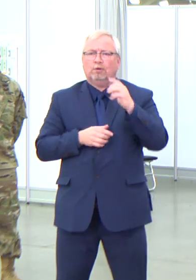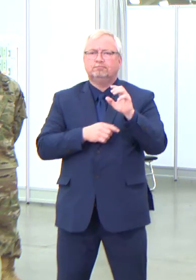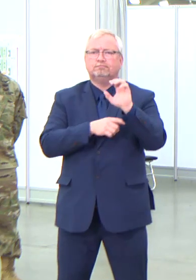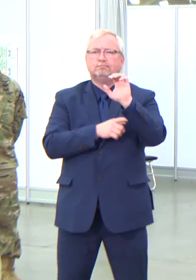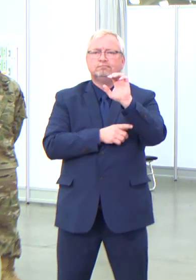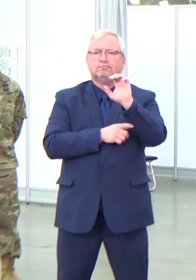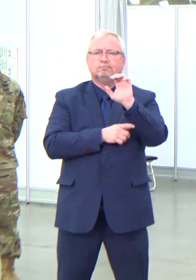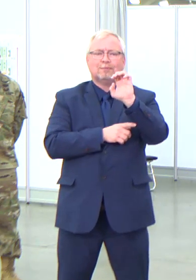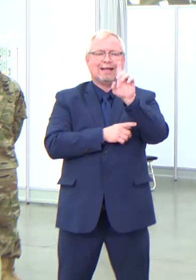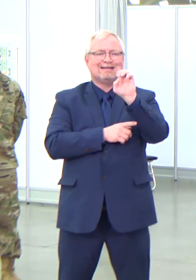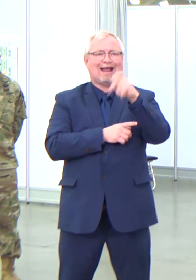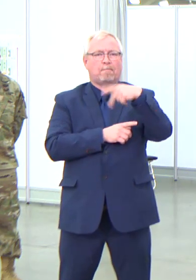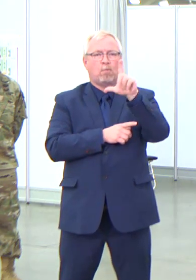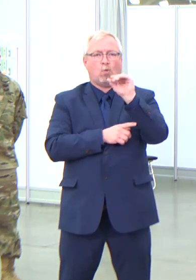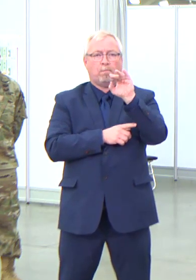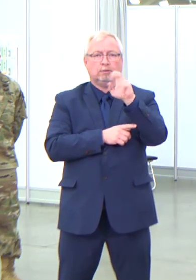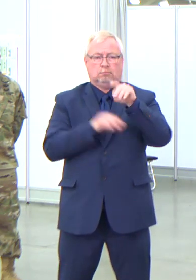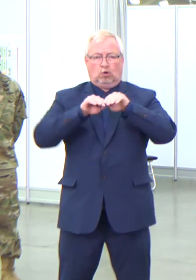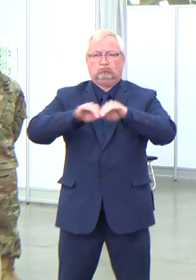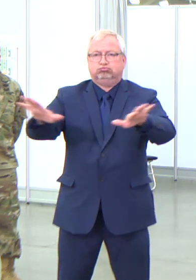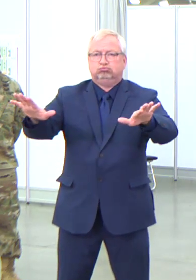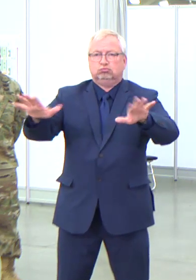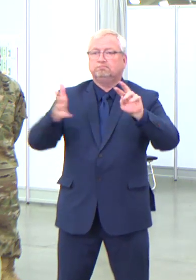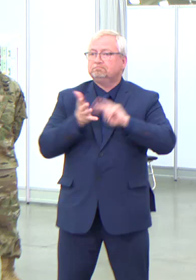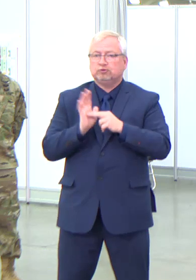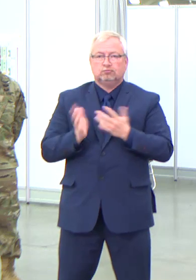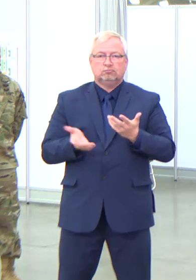have developed a massive plan of redeployment for our medical staff, nurse practitioners